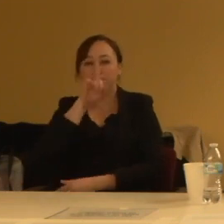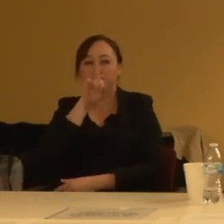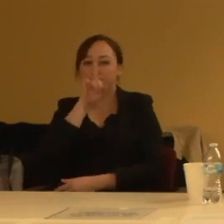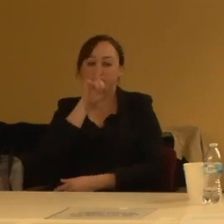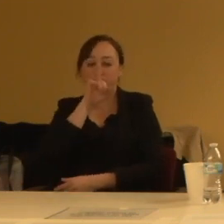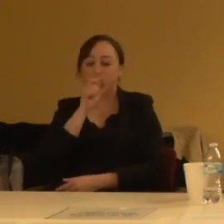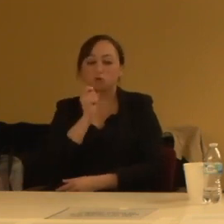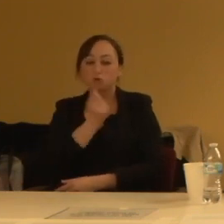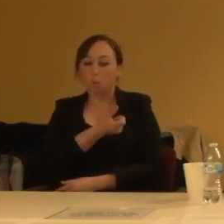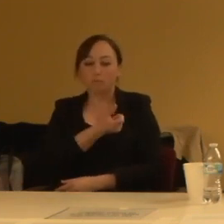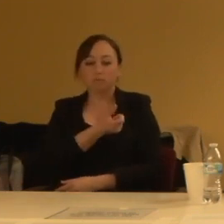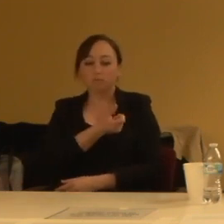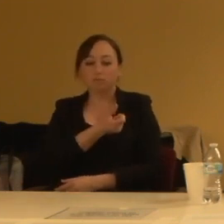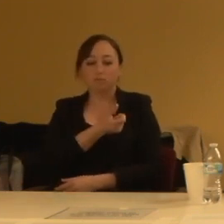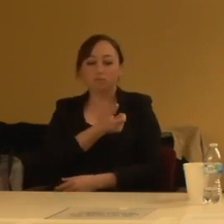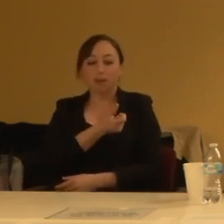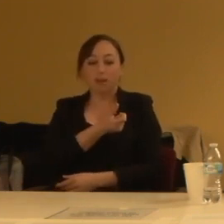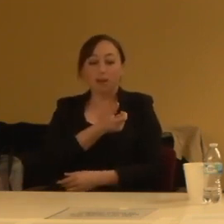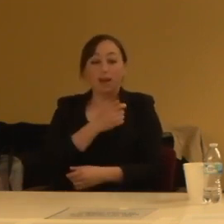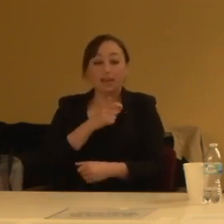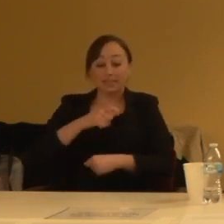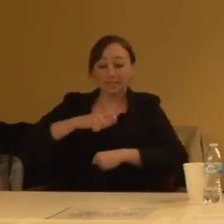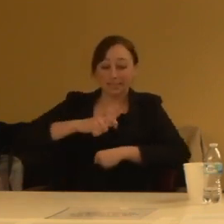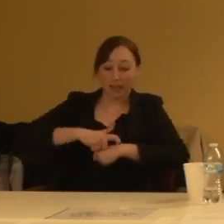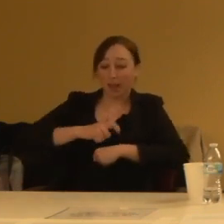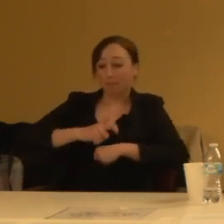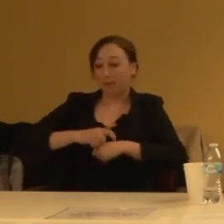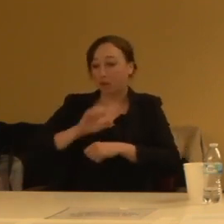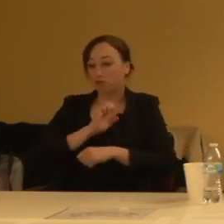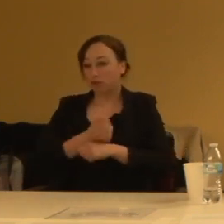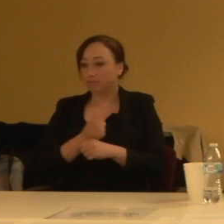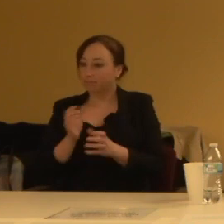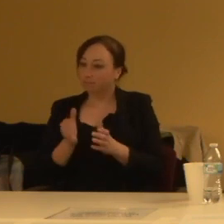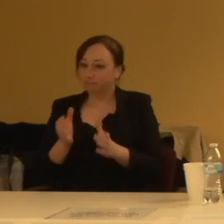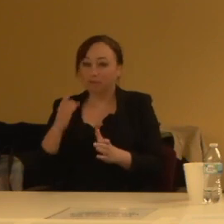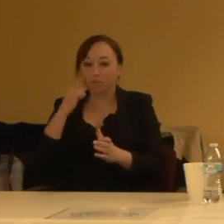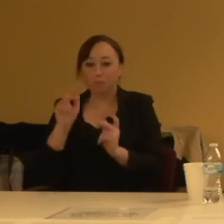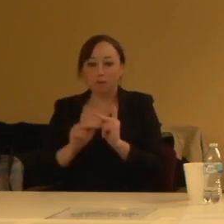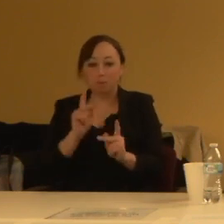Don't give our precious time and energy to people who do it badly. Only talk about all the amazing places that do it really